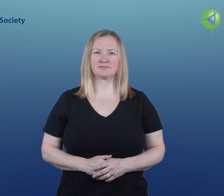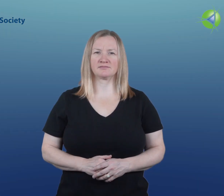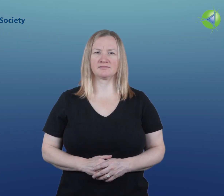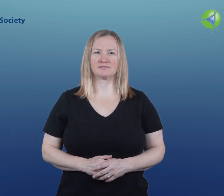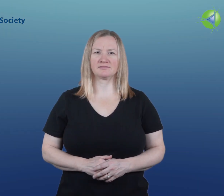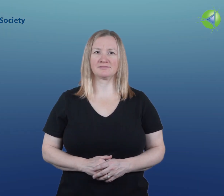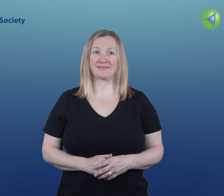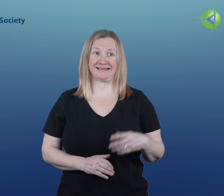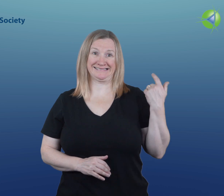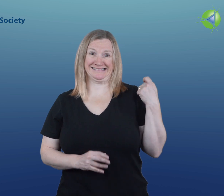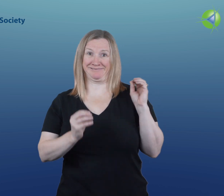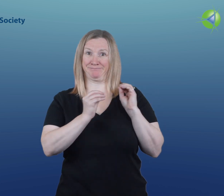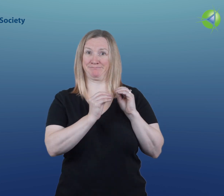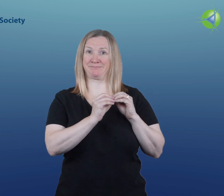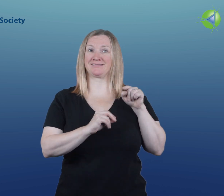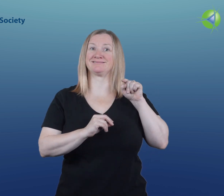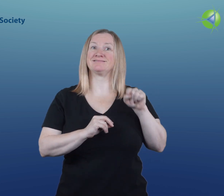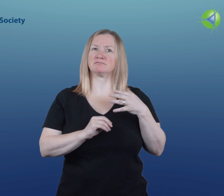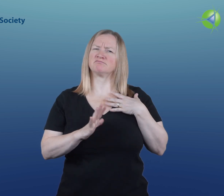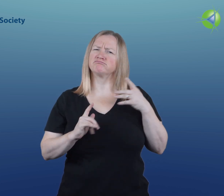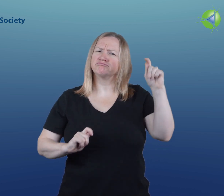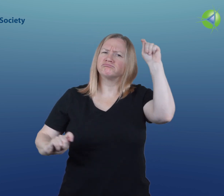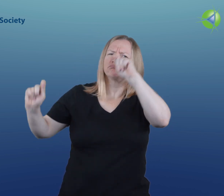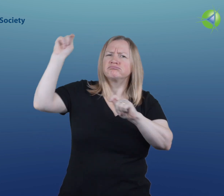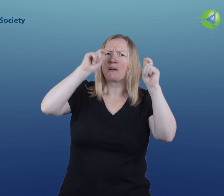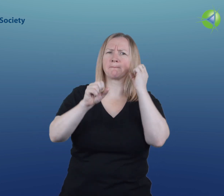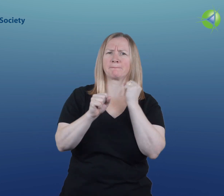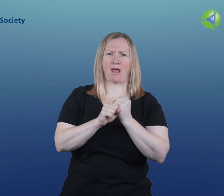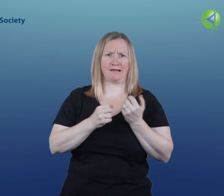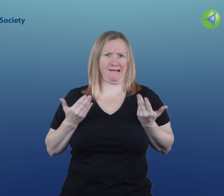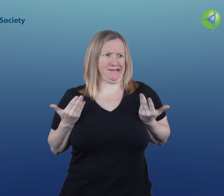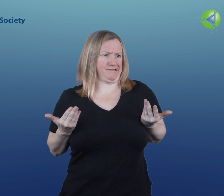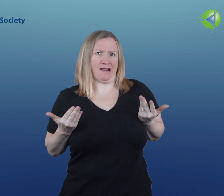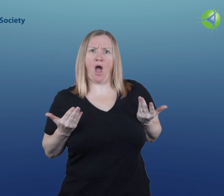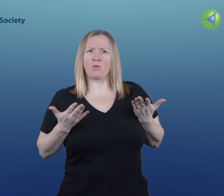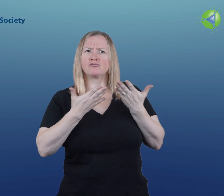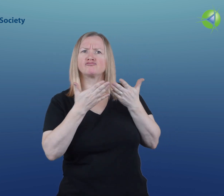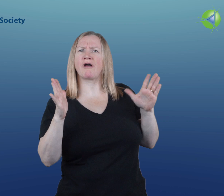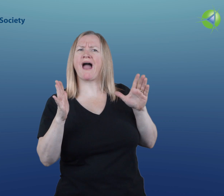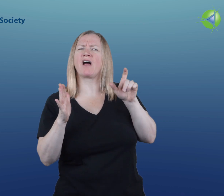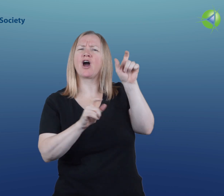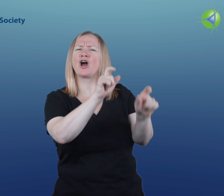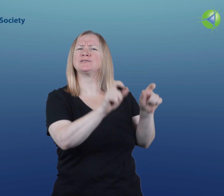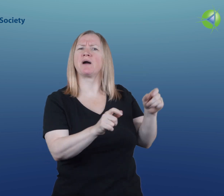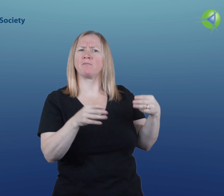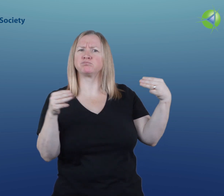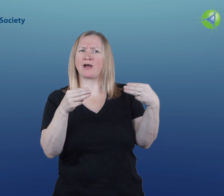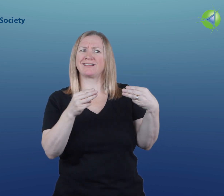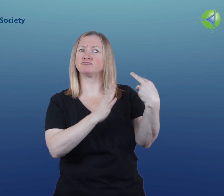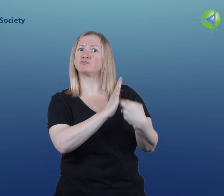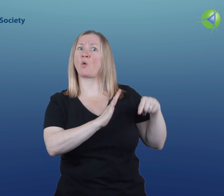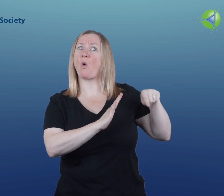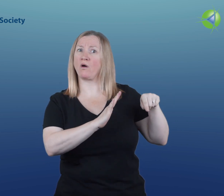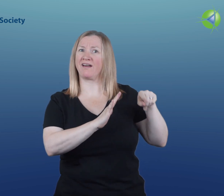As stated above, we consider that the existing general consumer protection rules, and